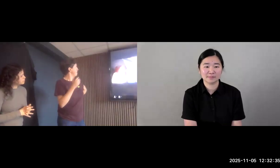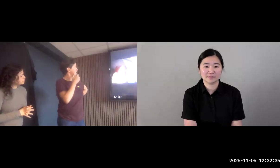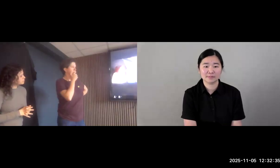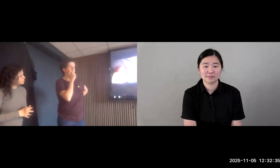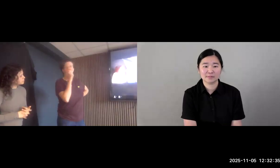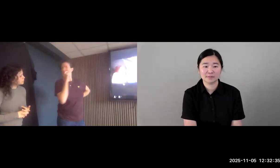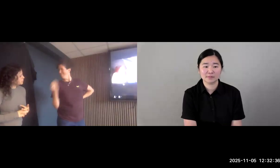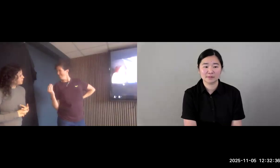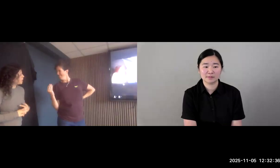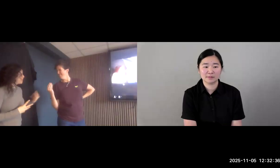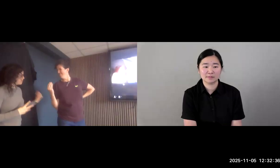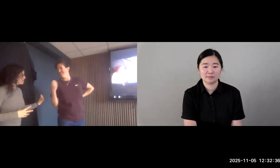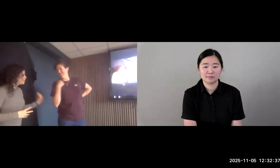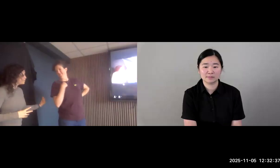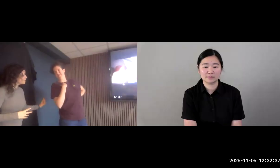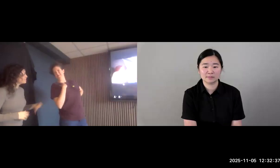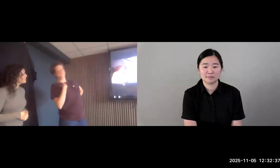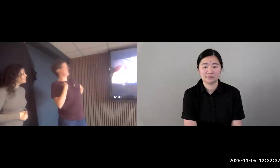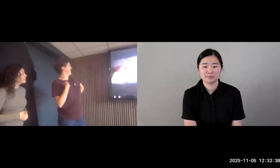the… person up.